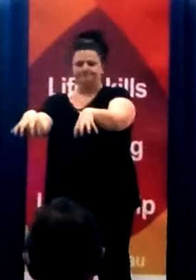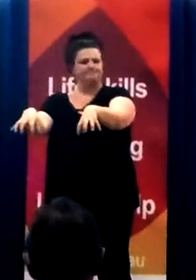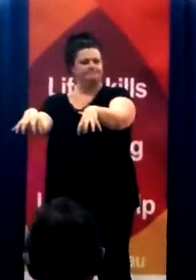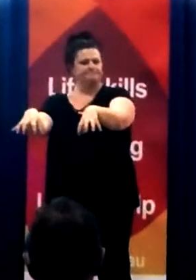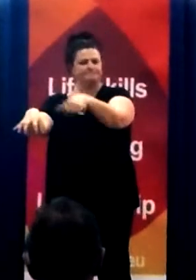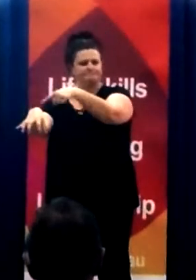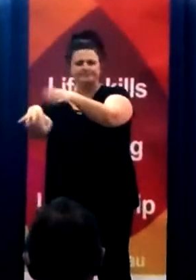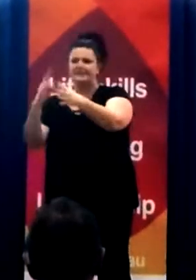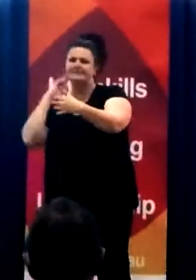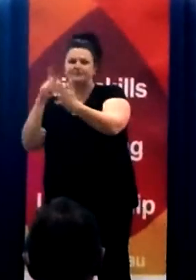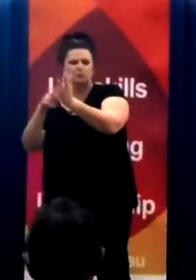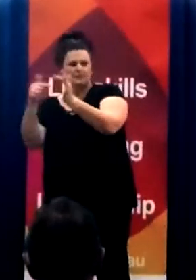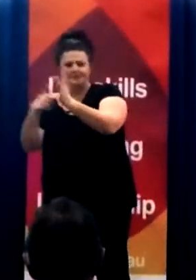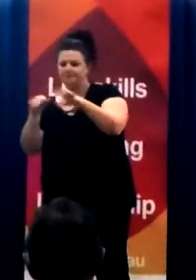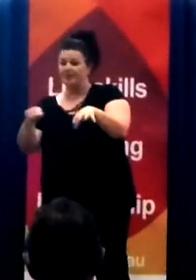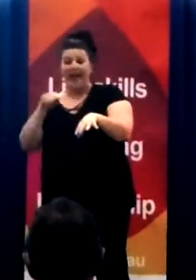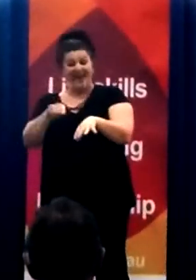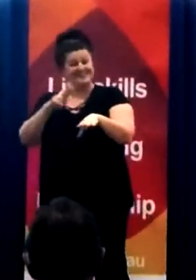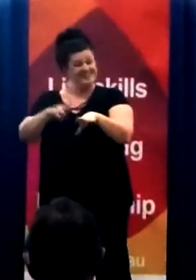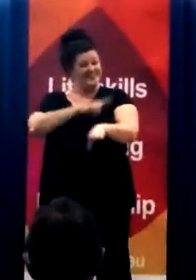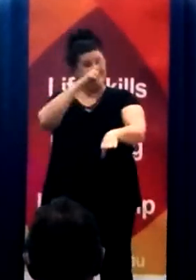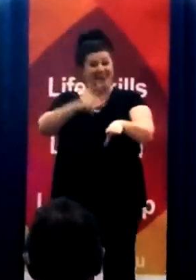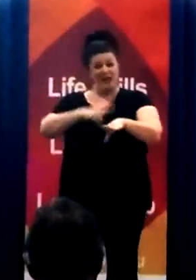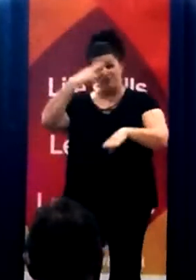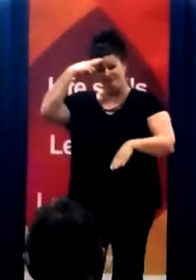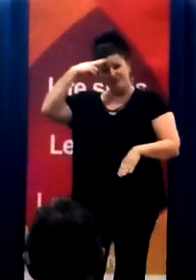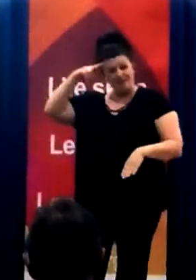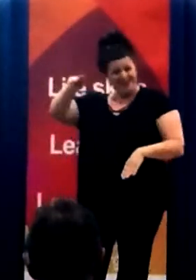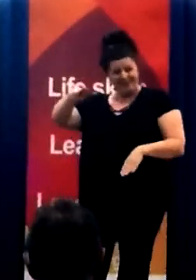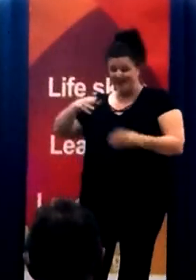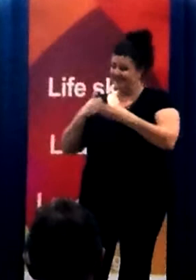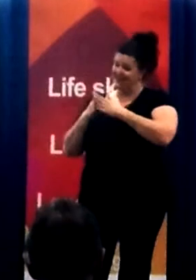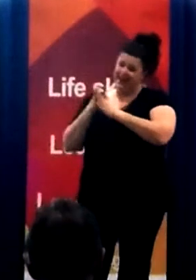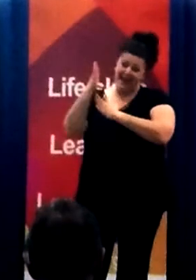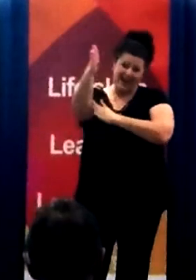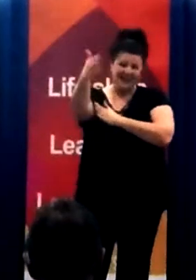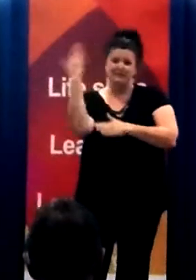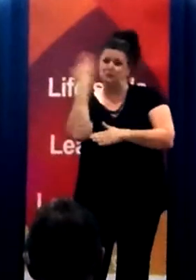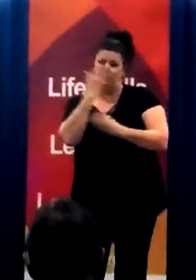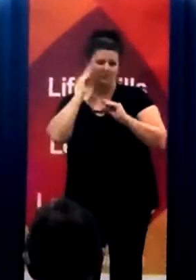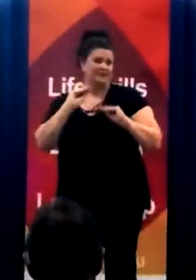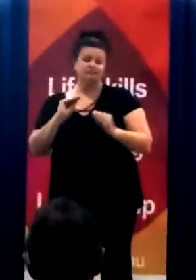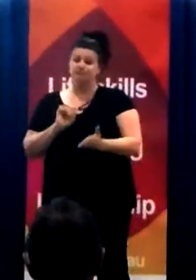It has a national reputation as a leading school in Deaf education, and rightly so.